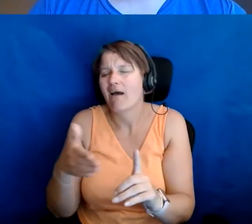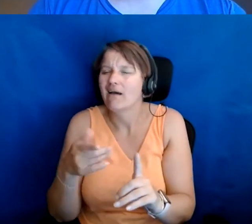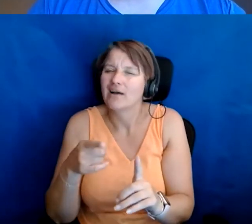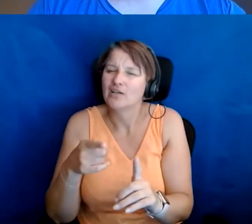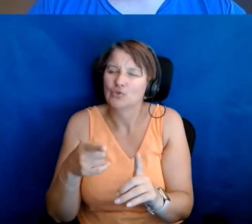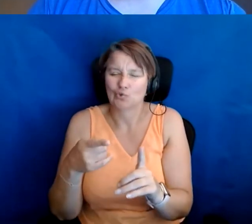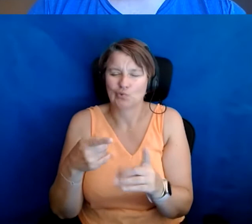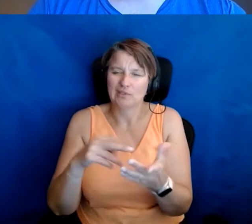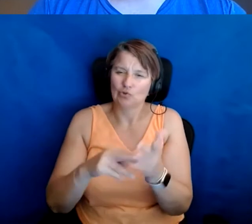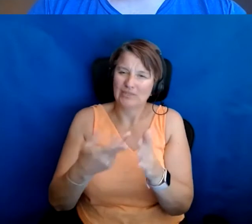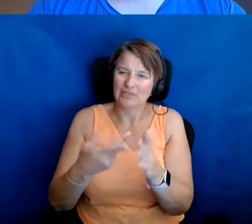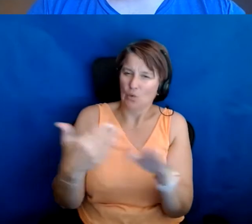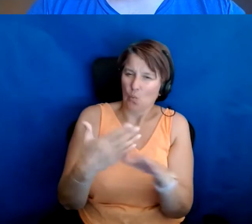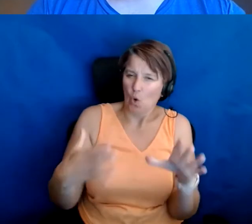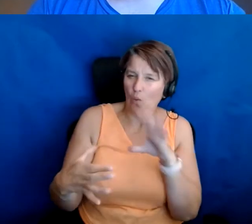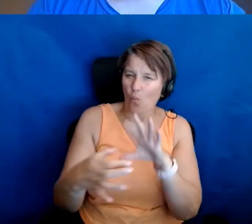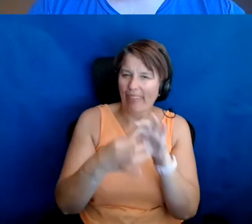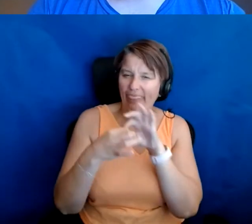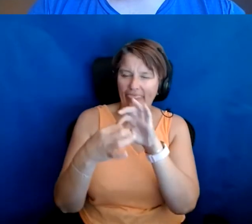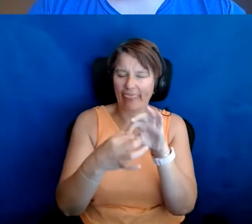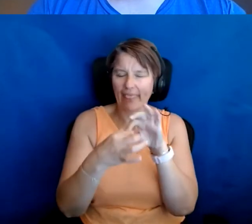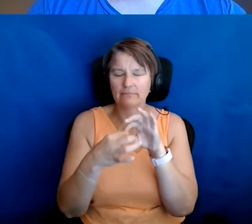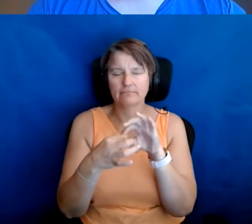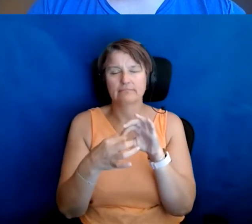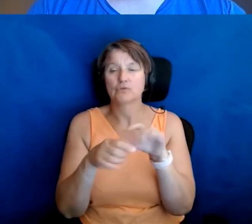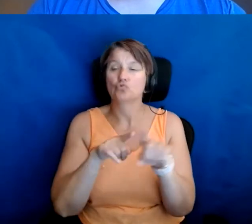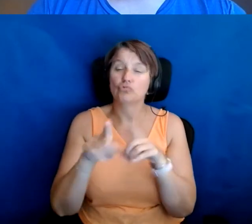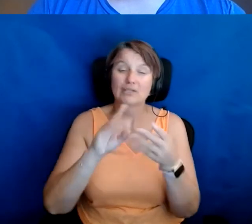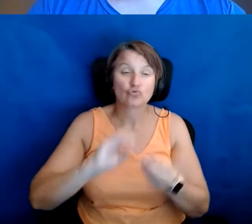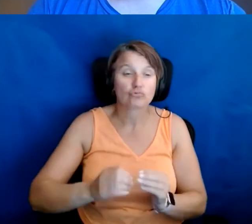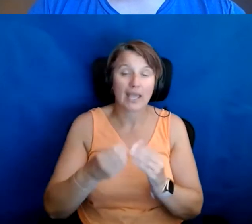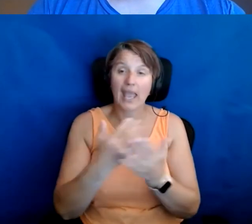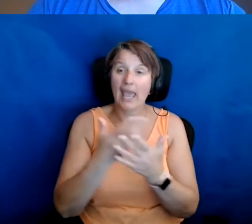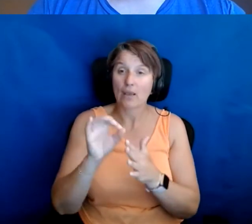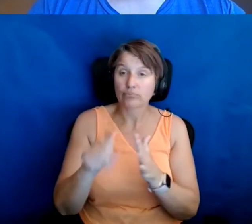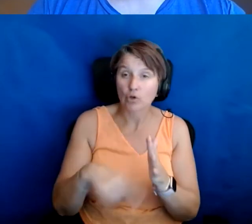and then also just creating, so, like any projects, Makerversity, etc, etc.